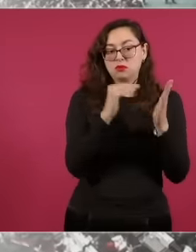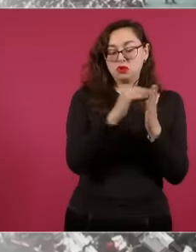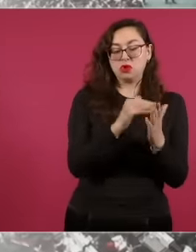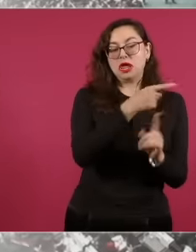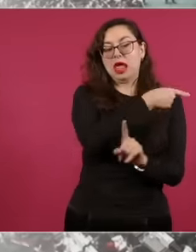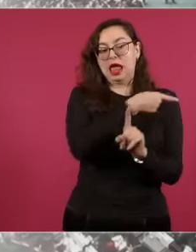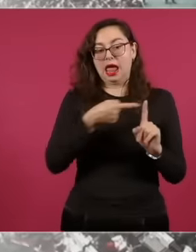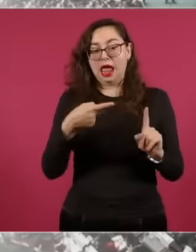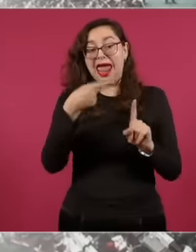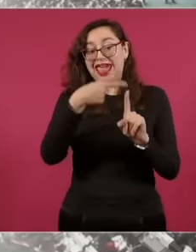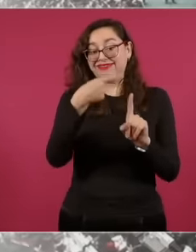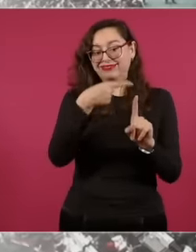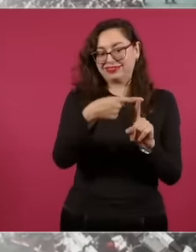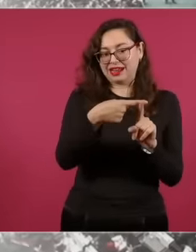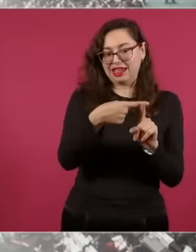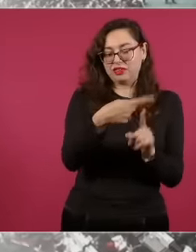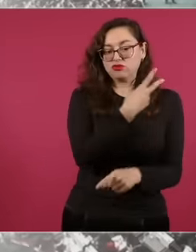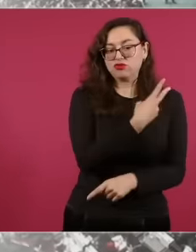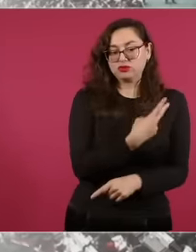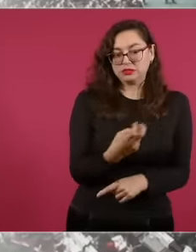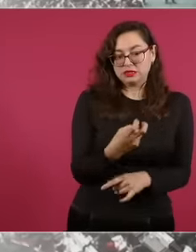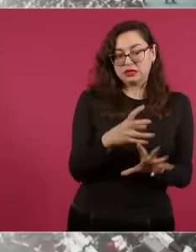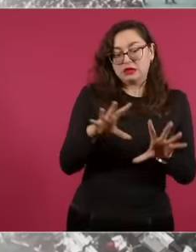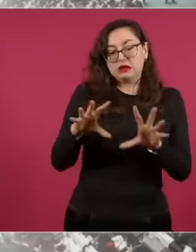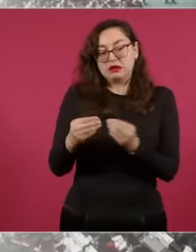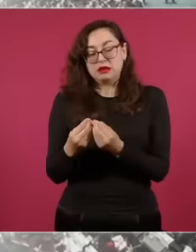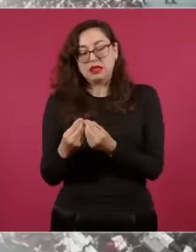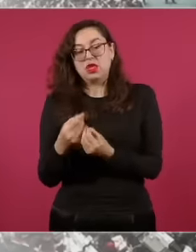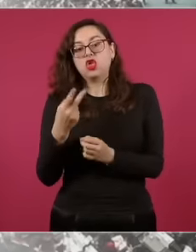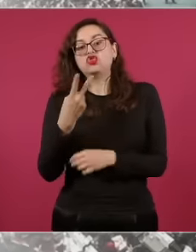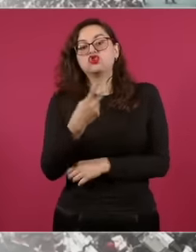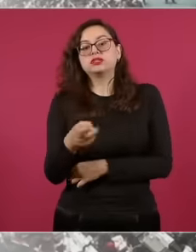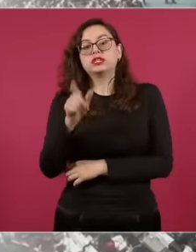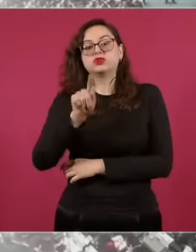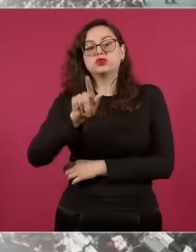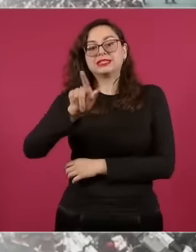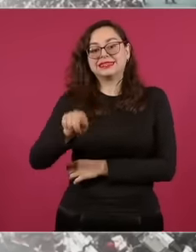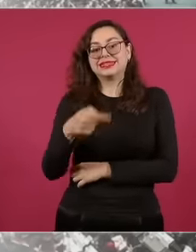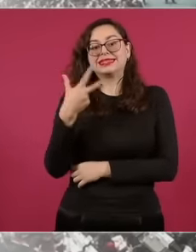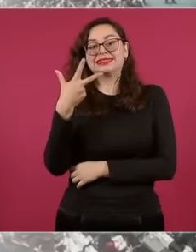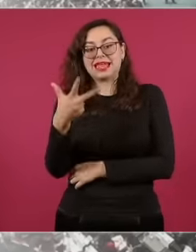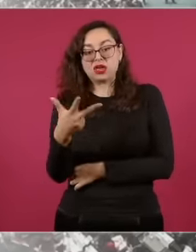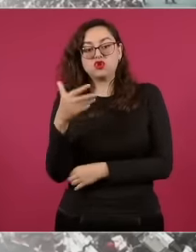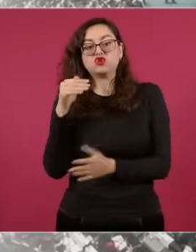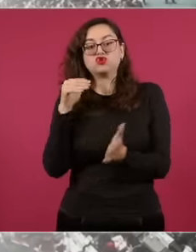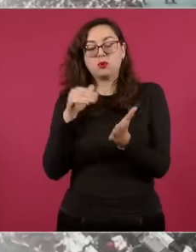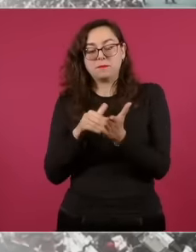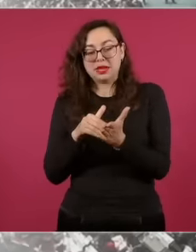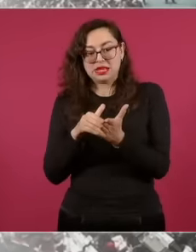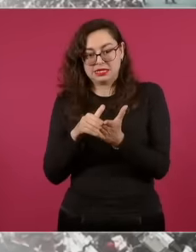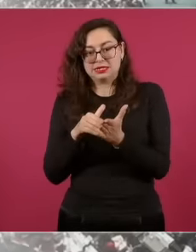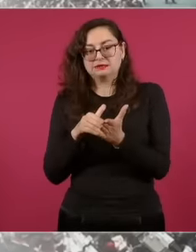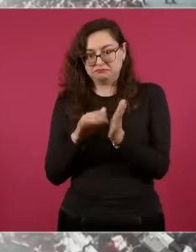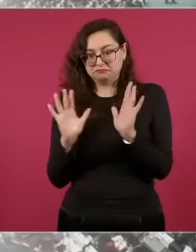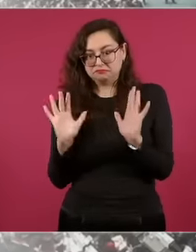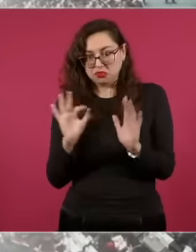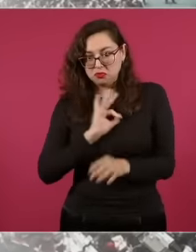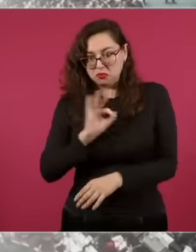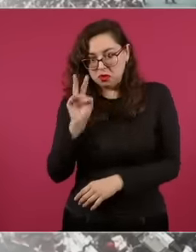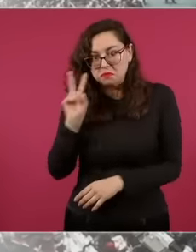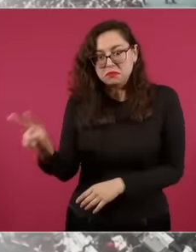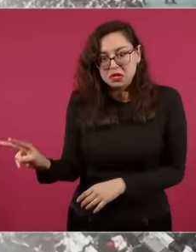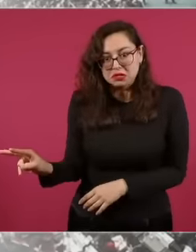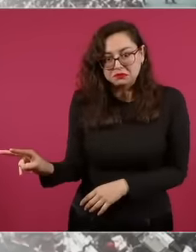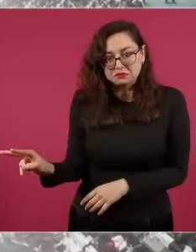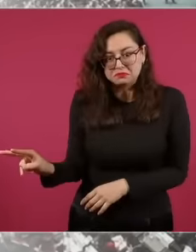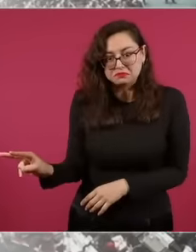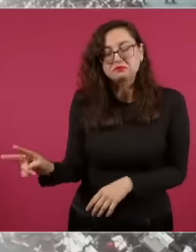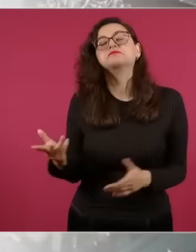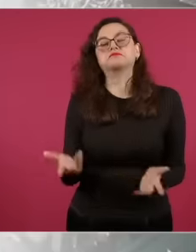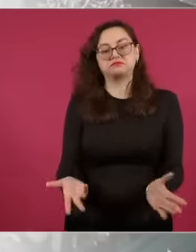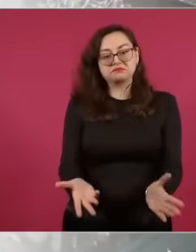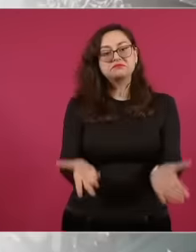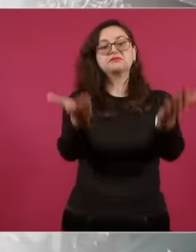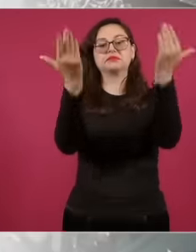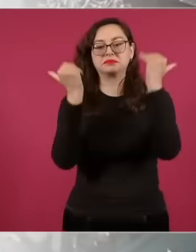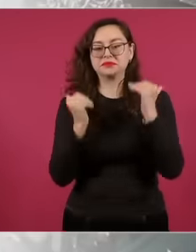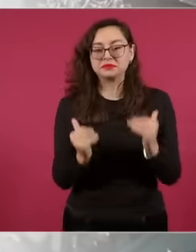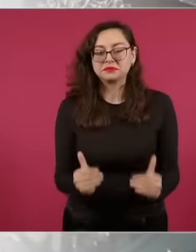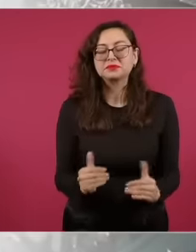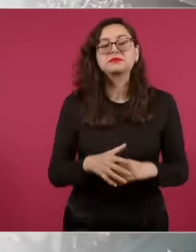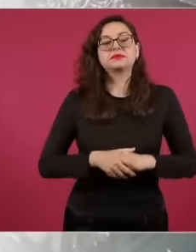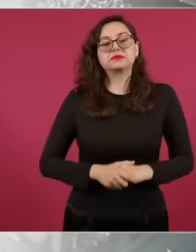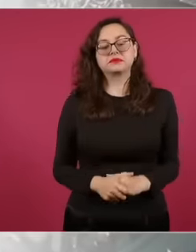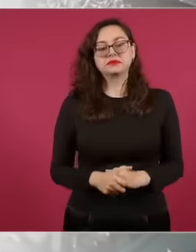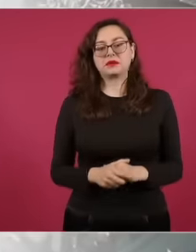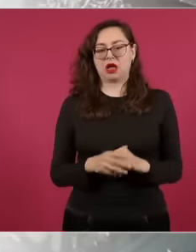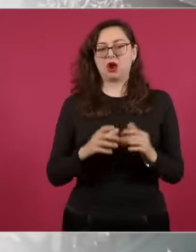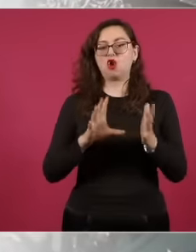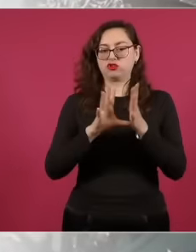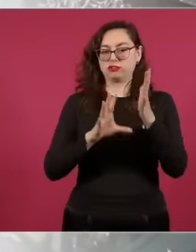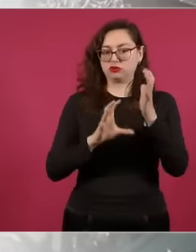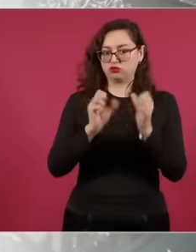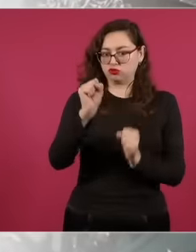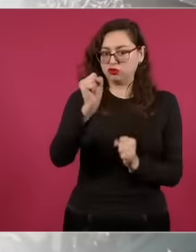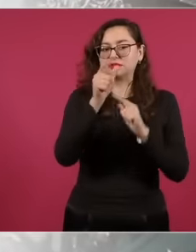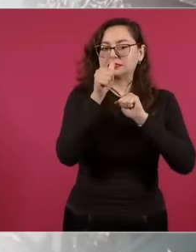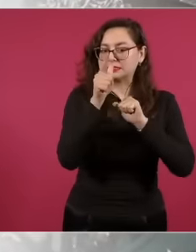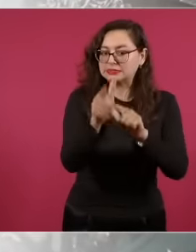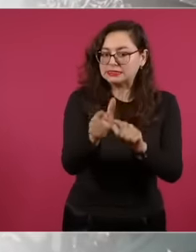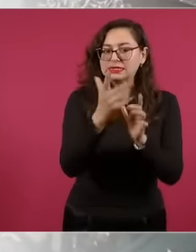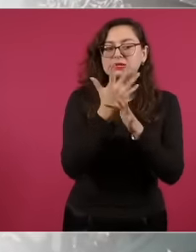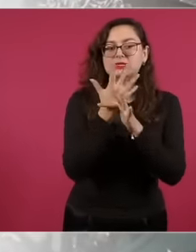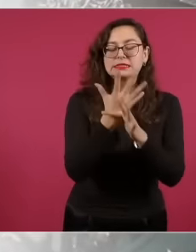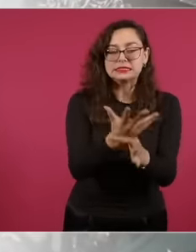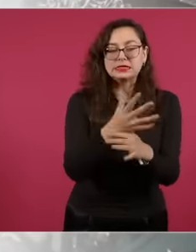28527 which is the natural quotient forward step number TR says the Constitution determines the number